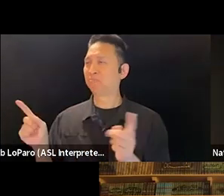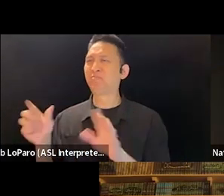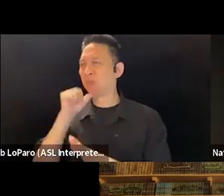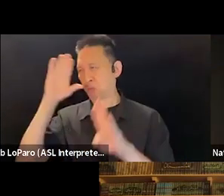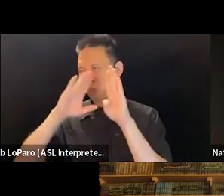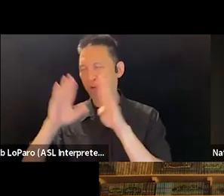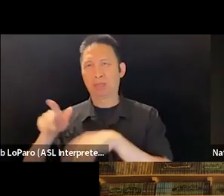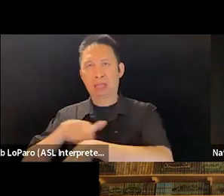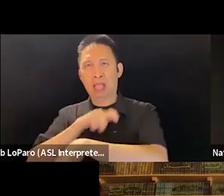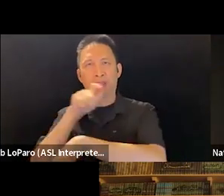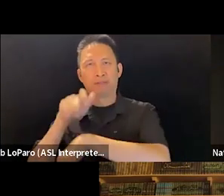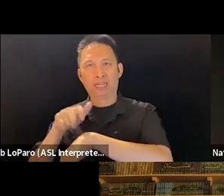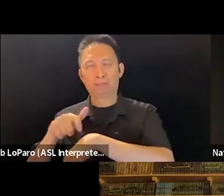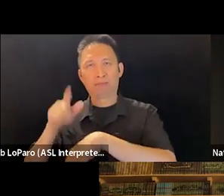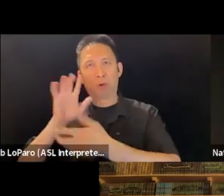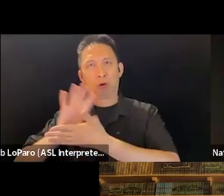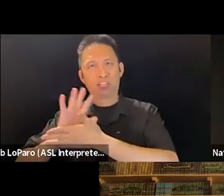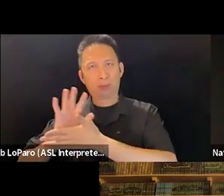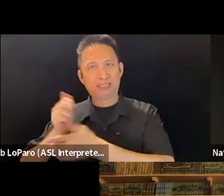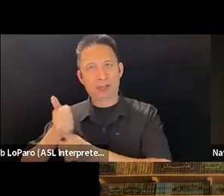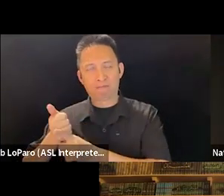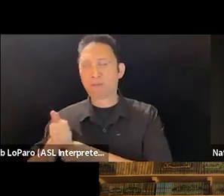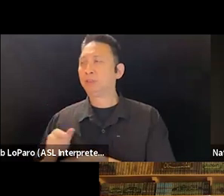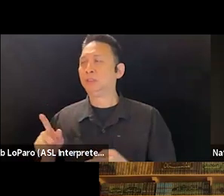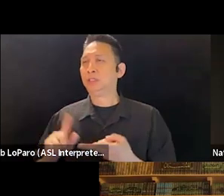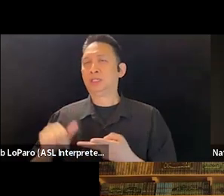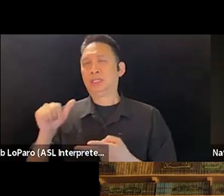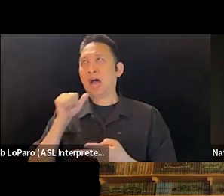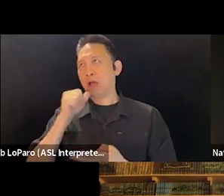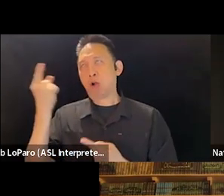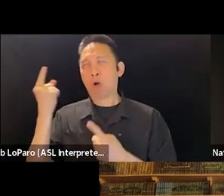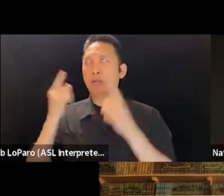about the always about the topic. Of course, the topic is very important.